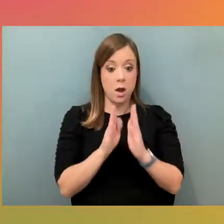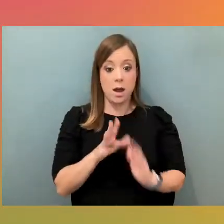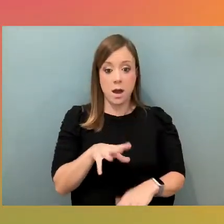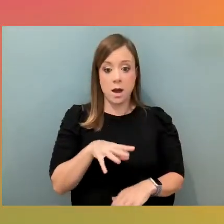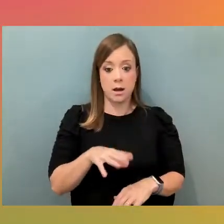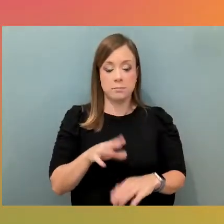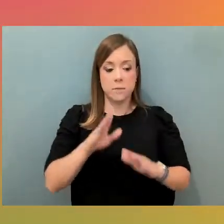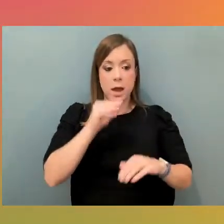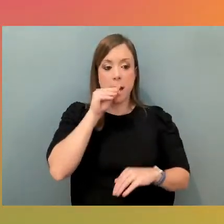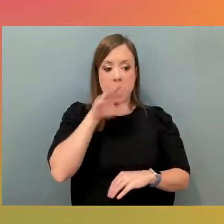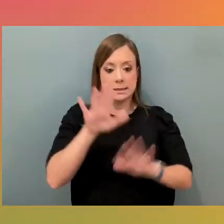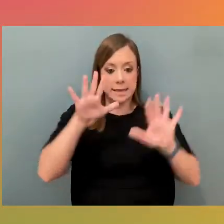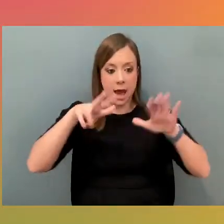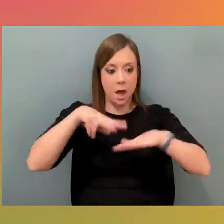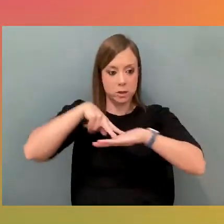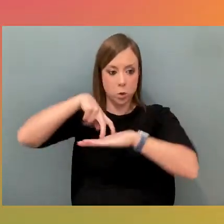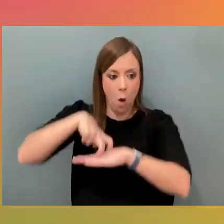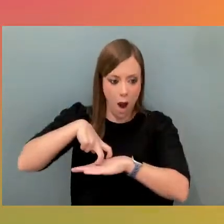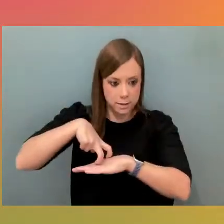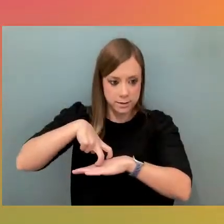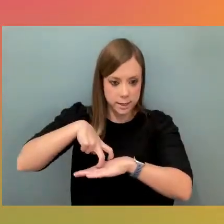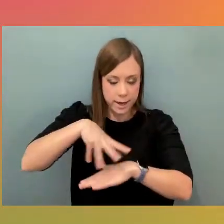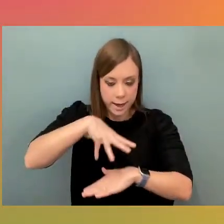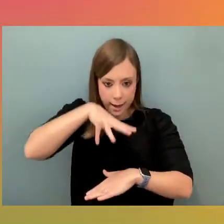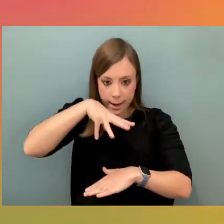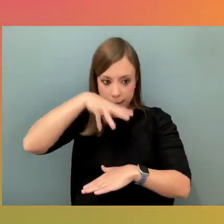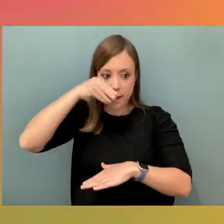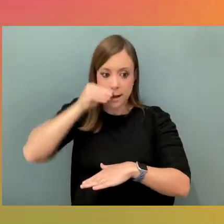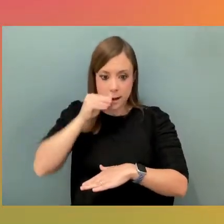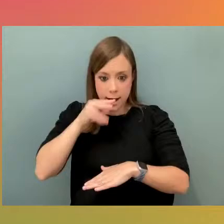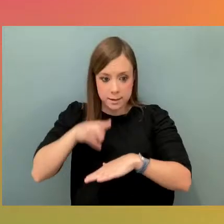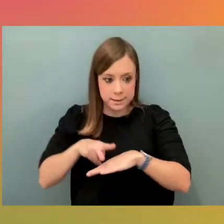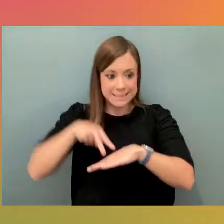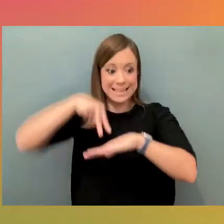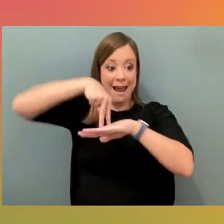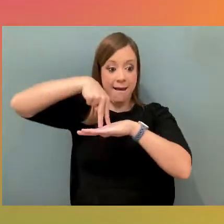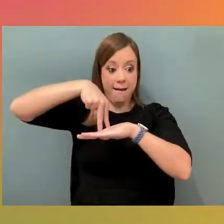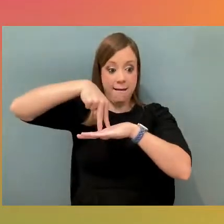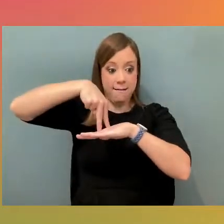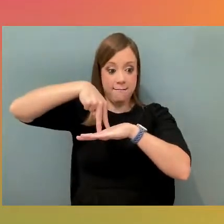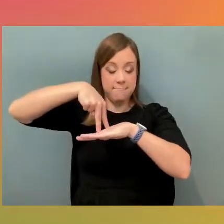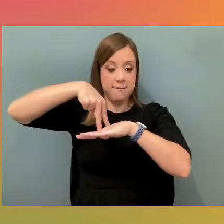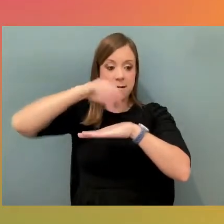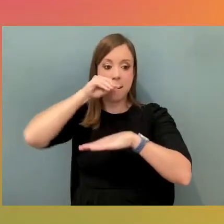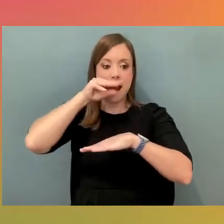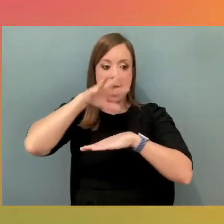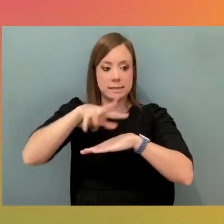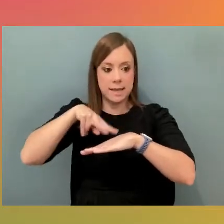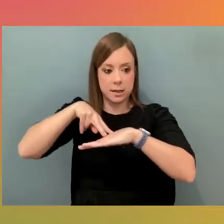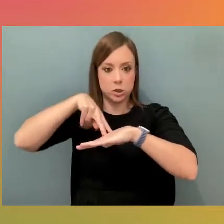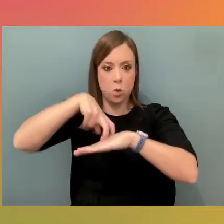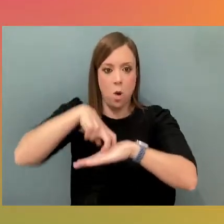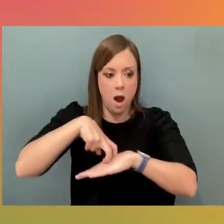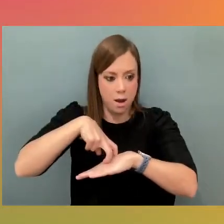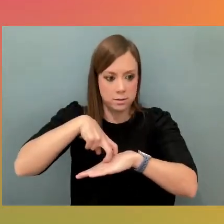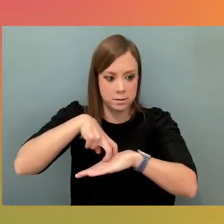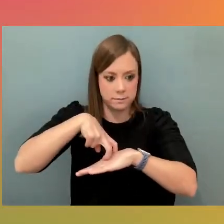THE WAY BACK OVER. TWO MORE TIMES. EXHALE ALL THE WAY BACK DOWN. INHALE ALL THE WAY UP.